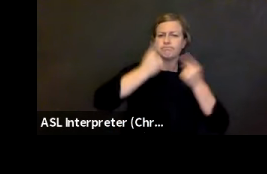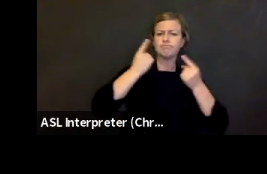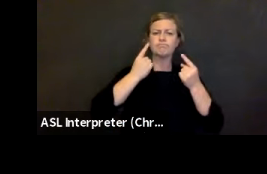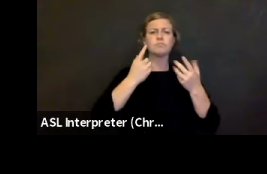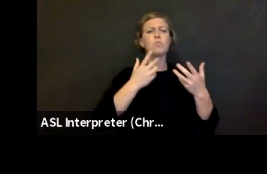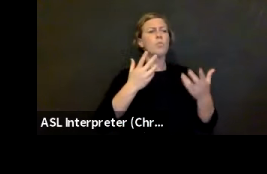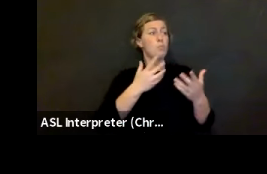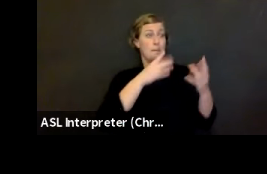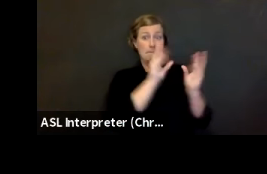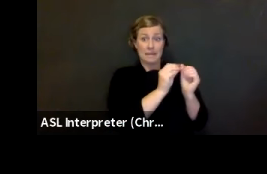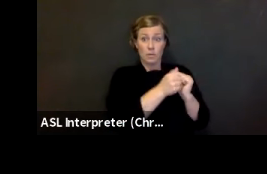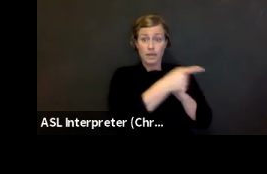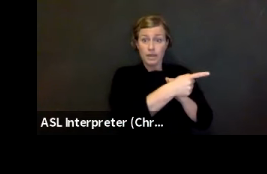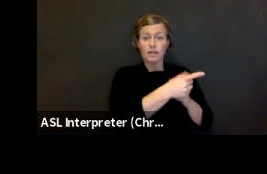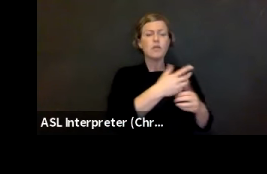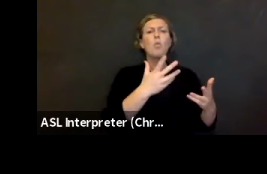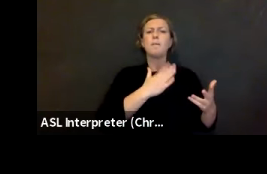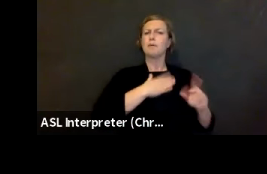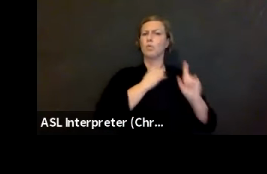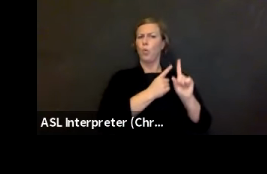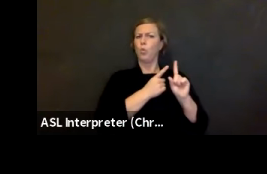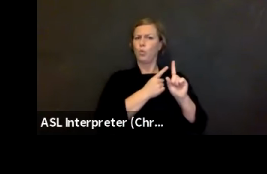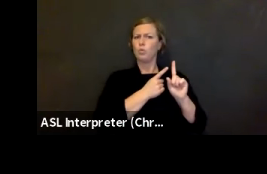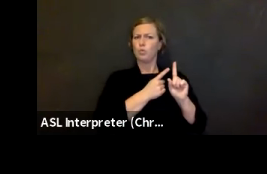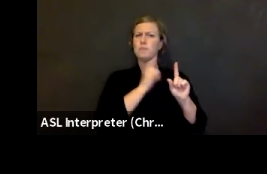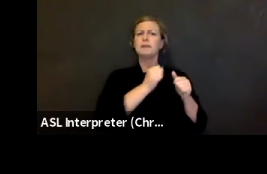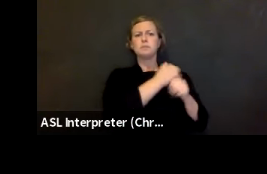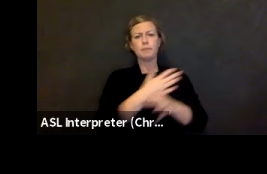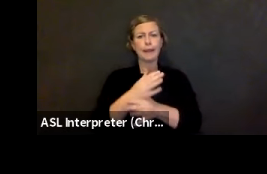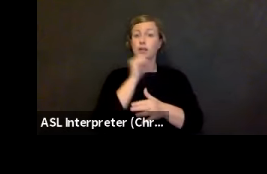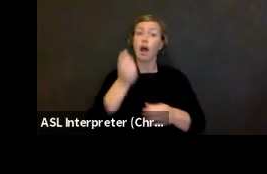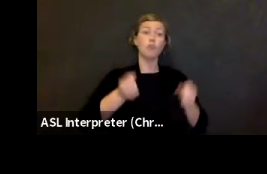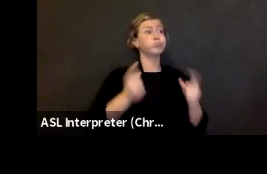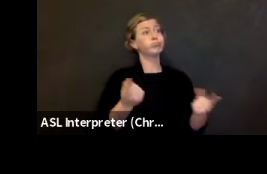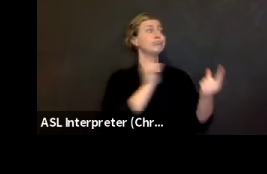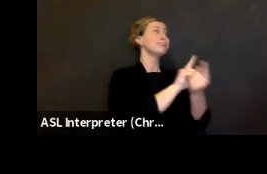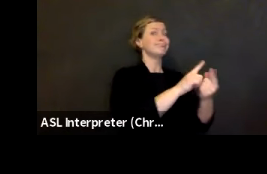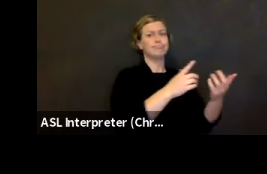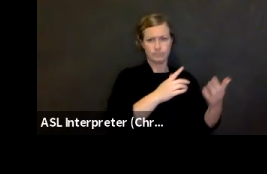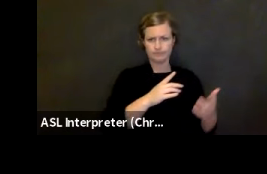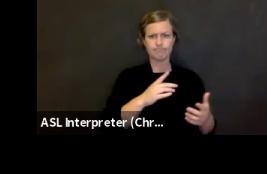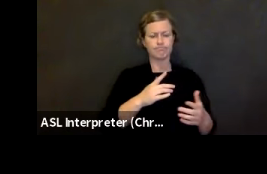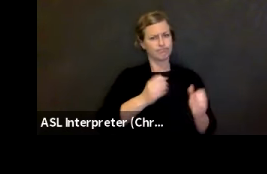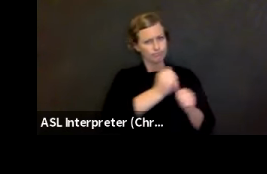today. First of all, it's important to establish in advance what the goal or the ask of the